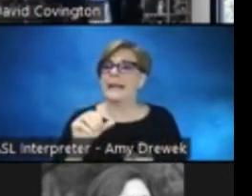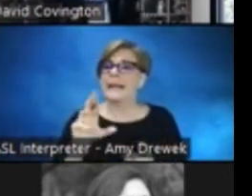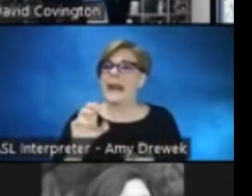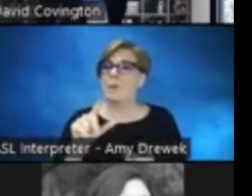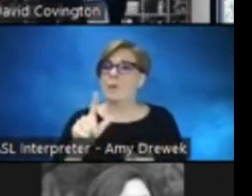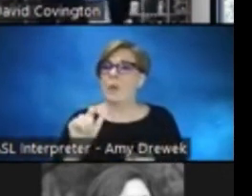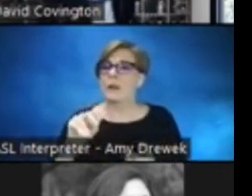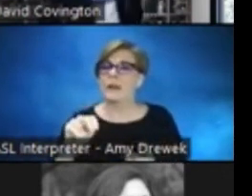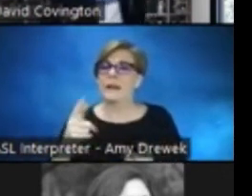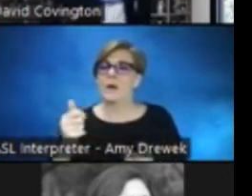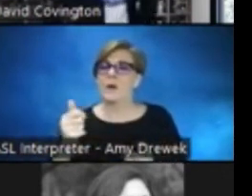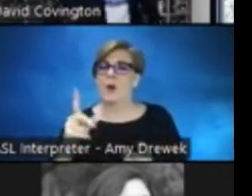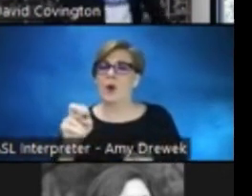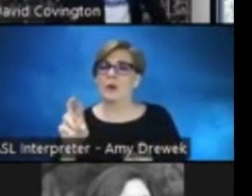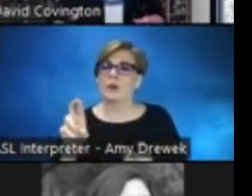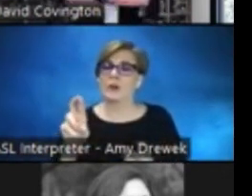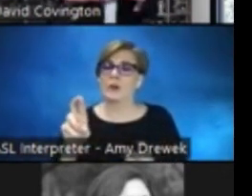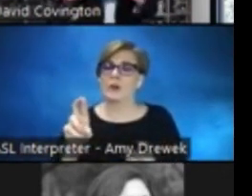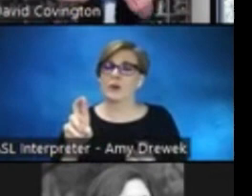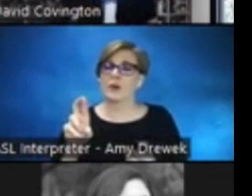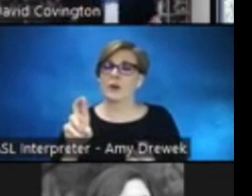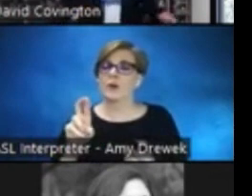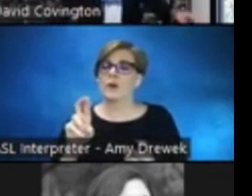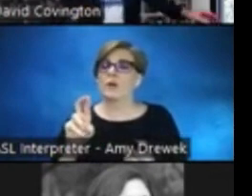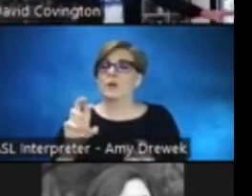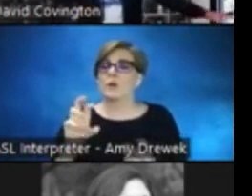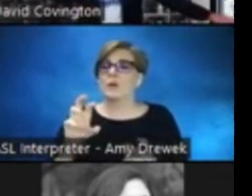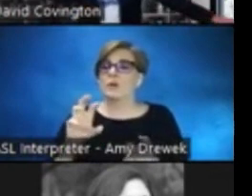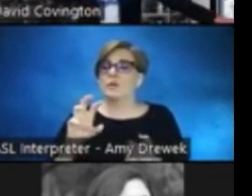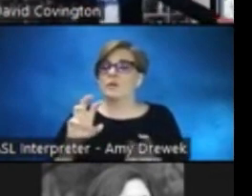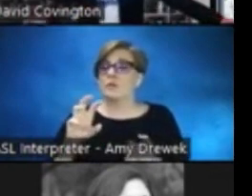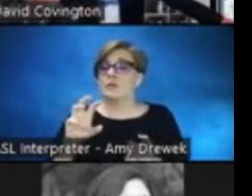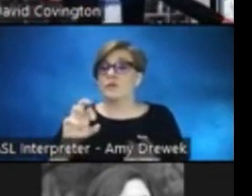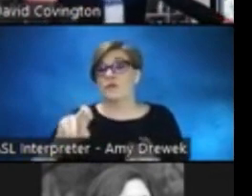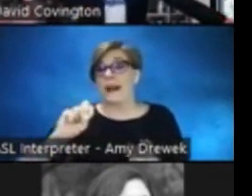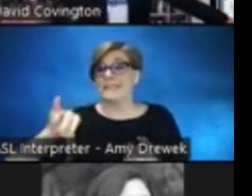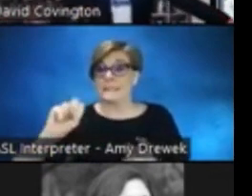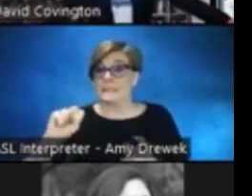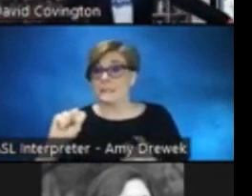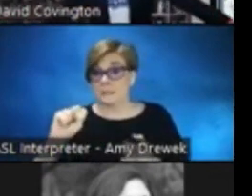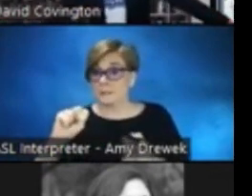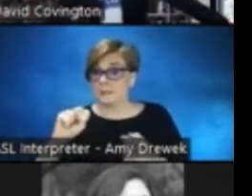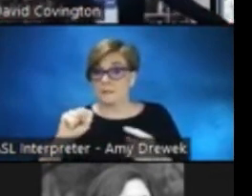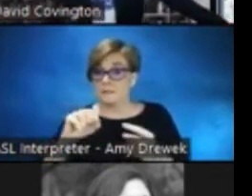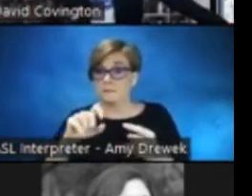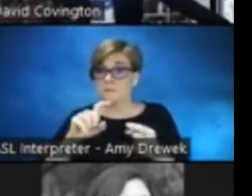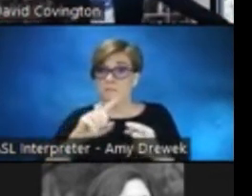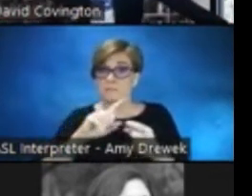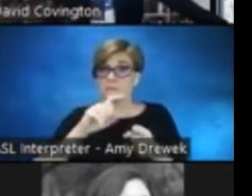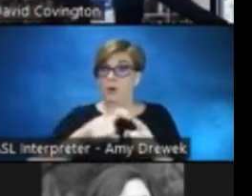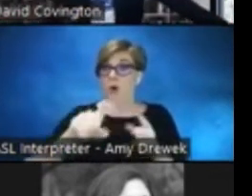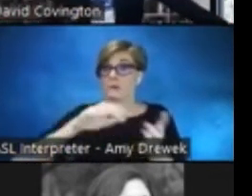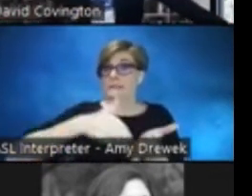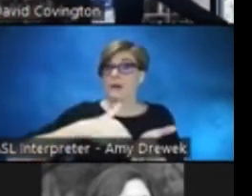THIS IS A CRISIS RECEIVING AND STABILIZATION CENTER IN THE SAME VEIN WITH THE NATIONAL